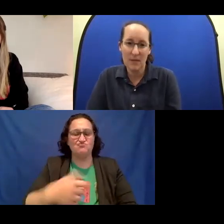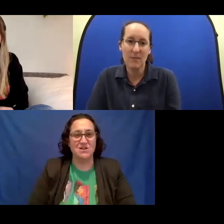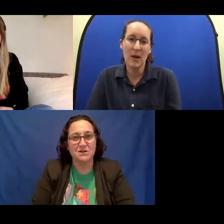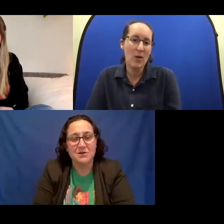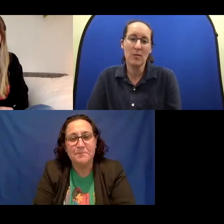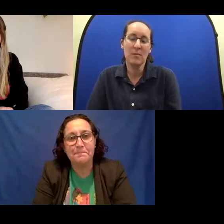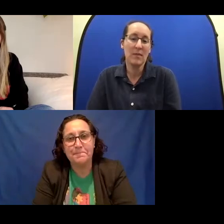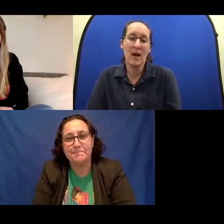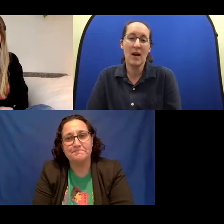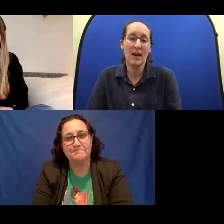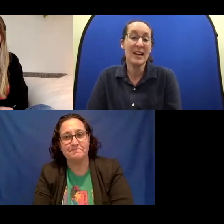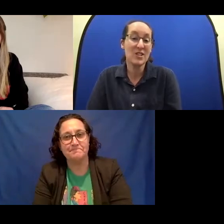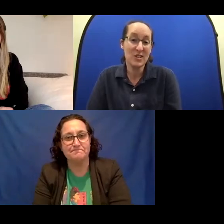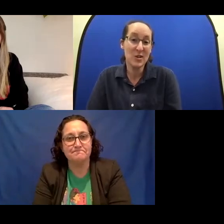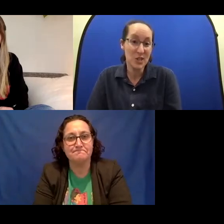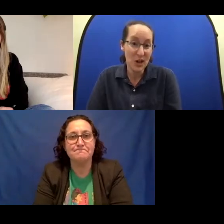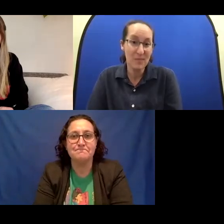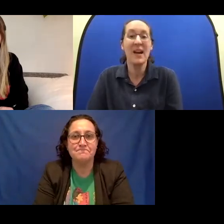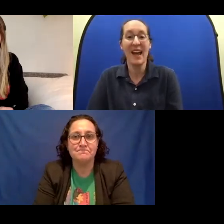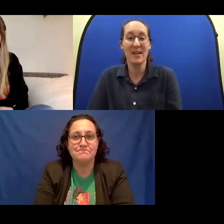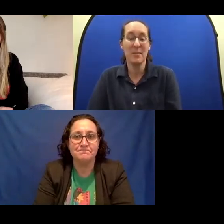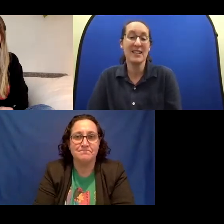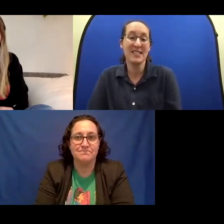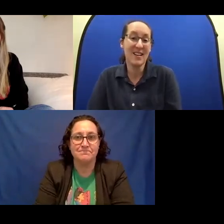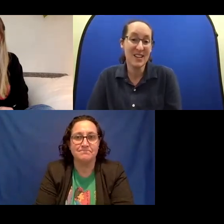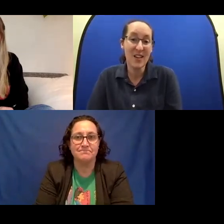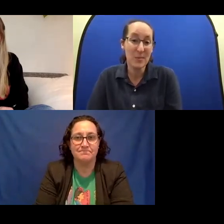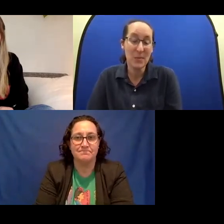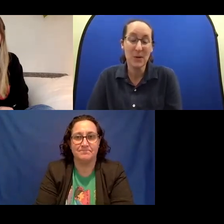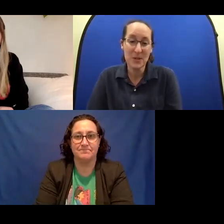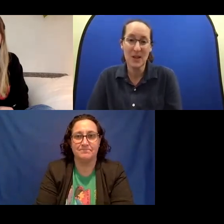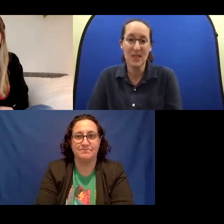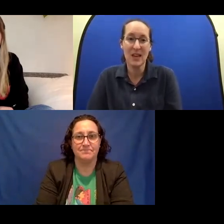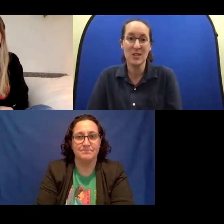connection to the term and pass that on to other people so that they too